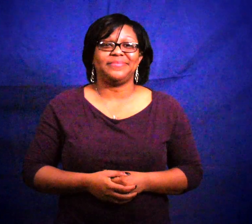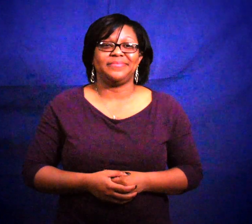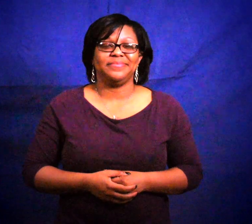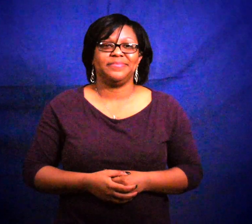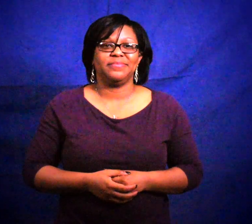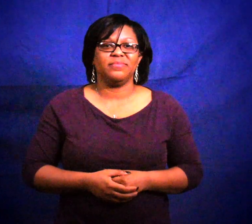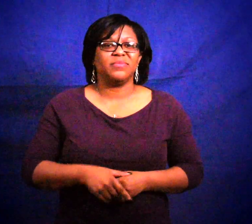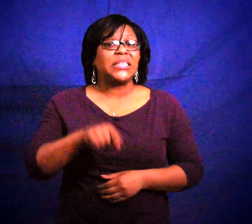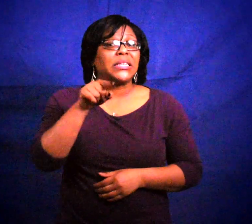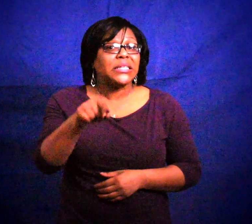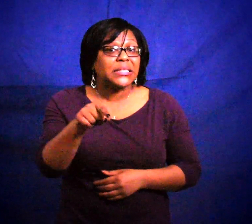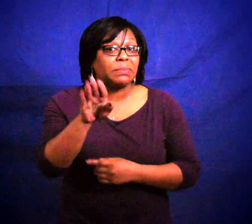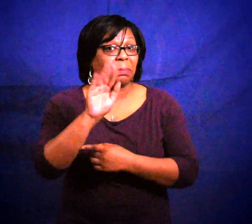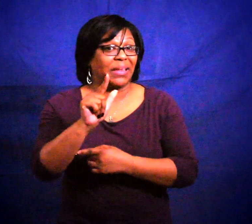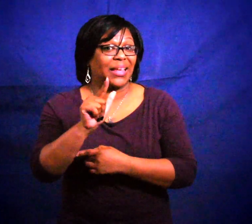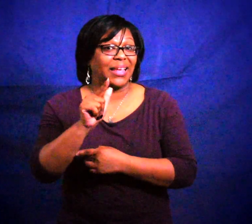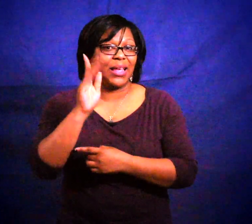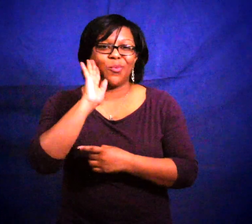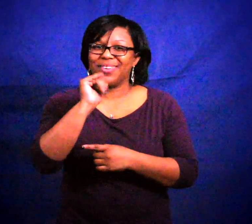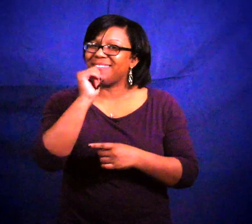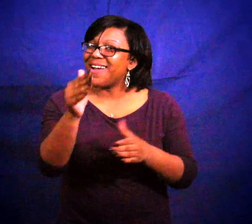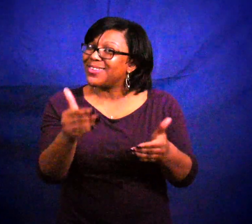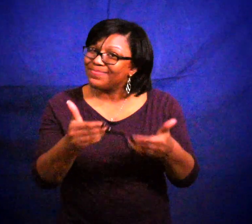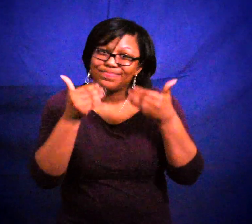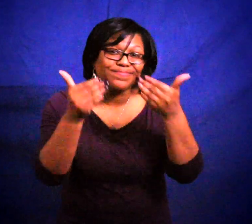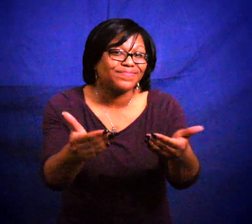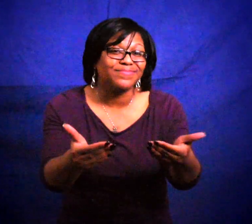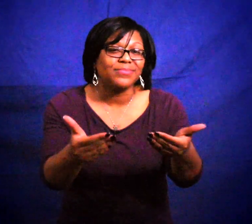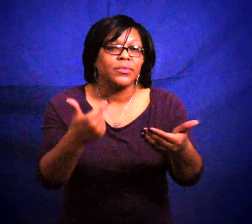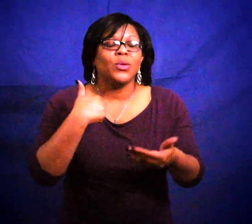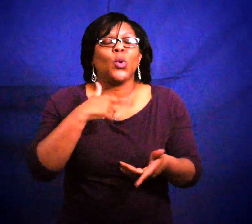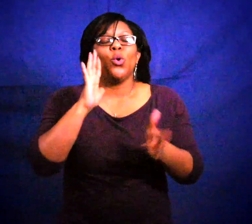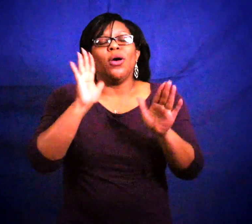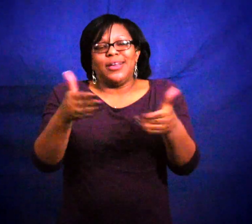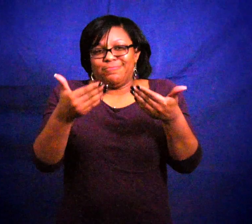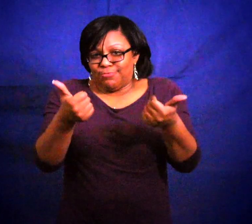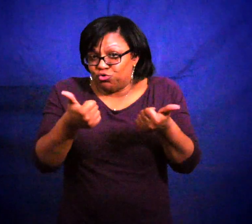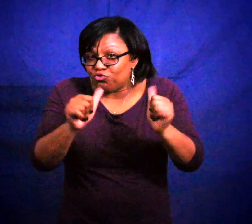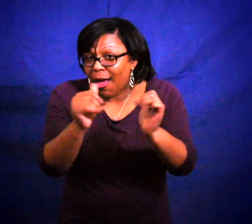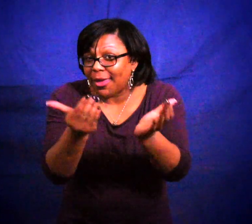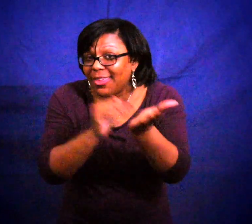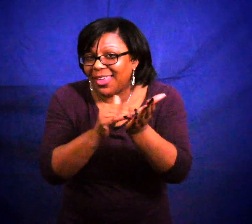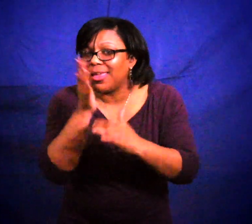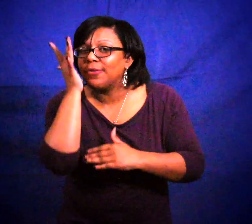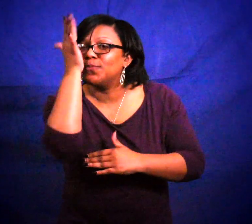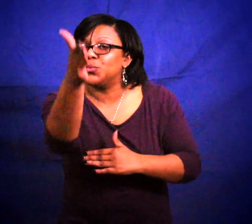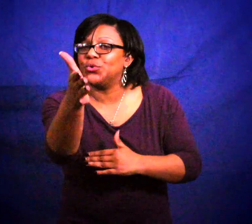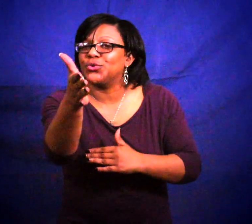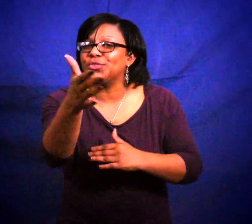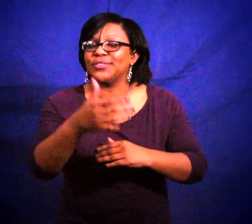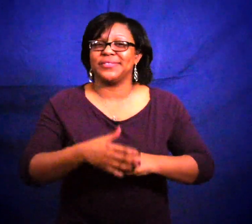This bill did not advance. We will try again in the future.